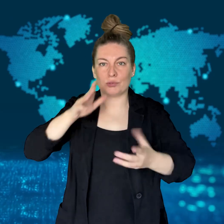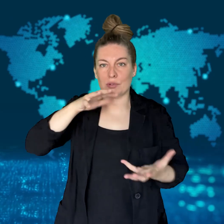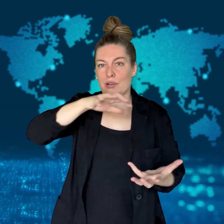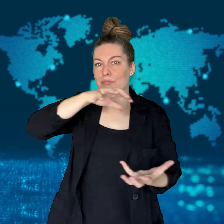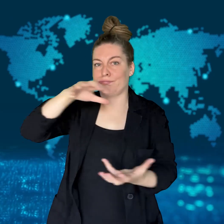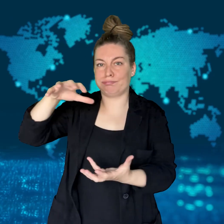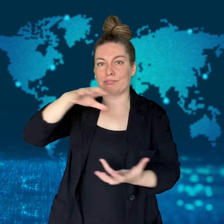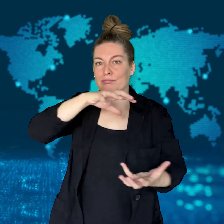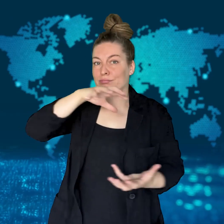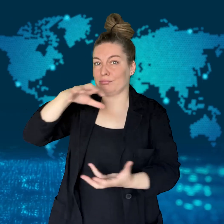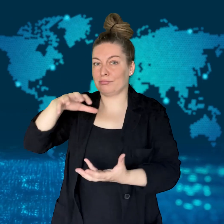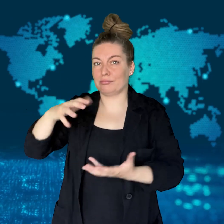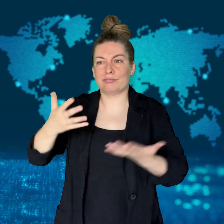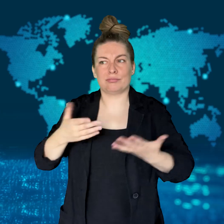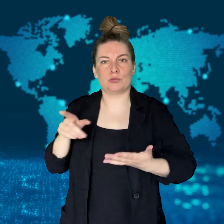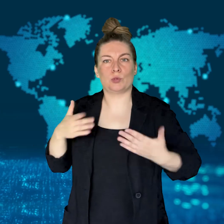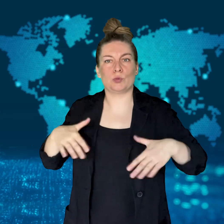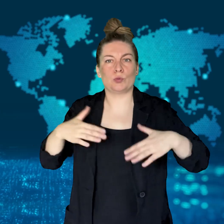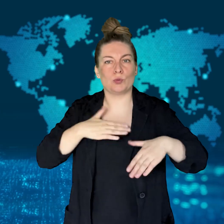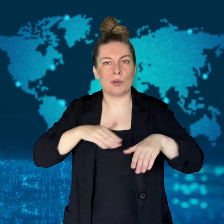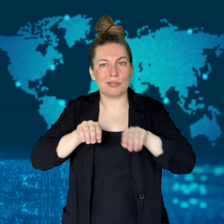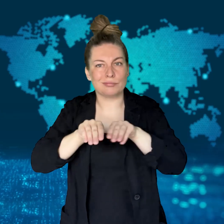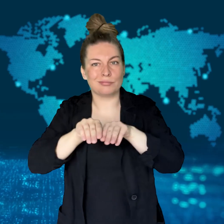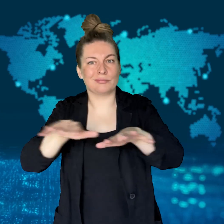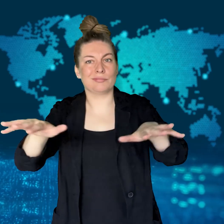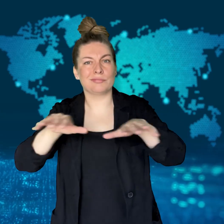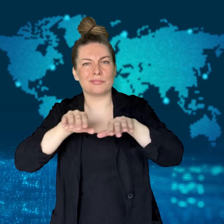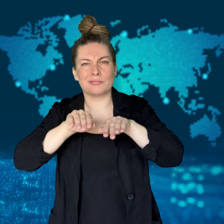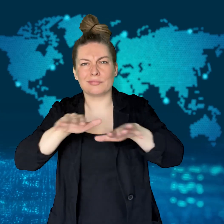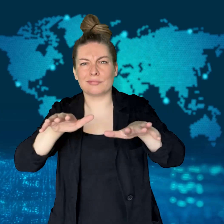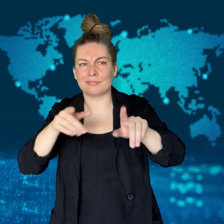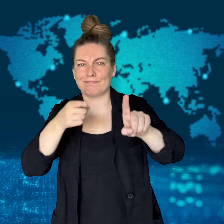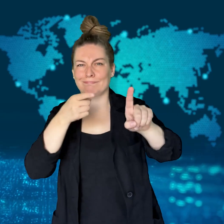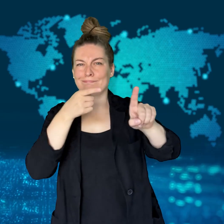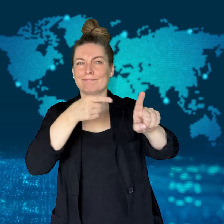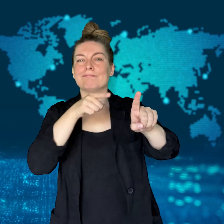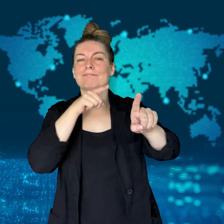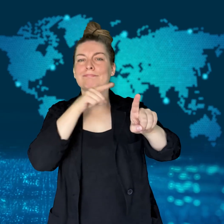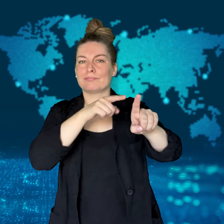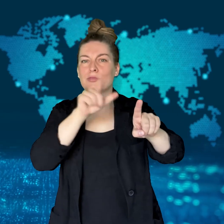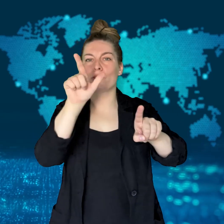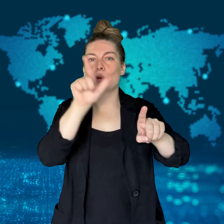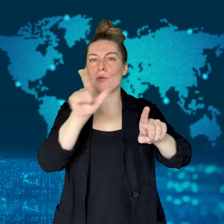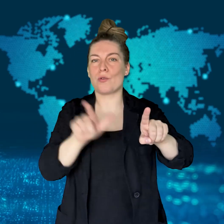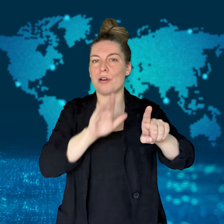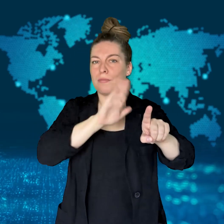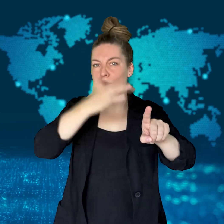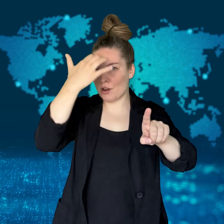Those leaflets contained messages criticizing the North's authoritarian government.